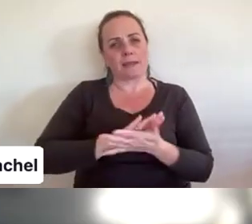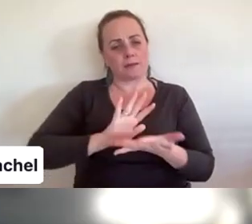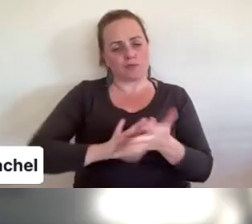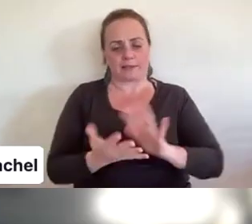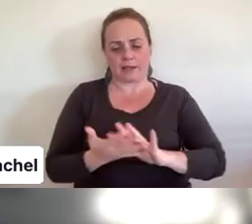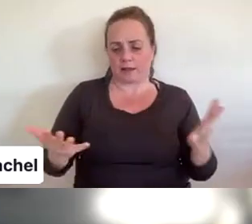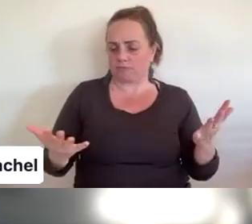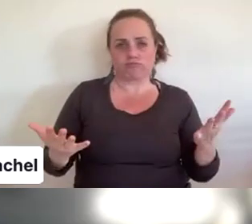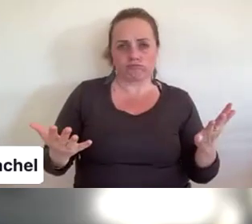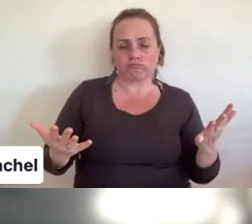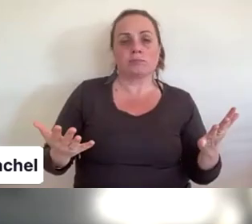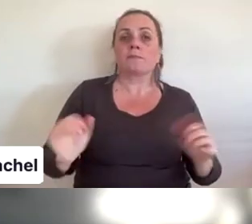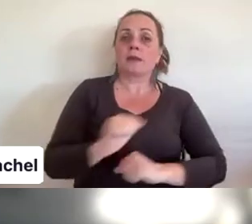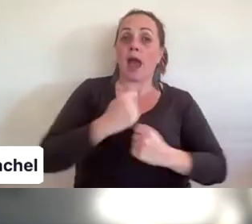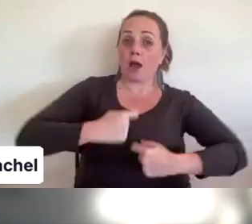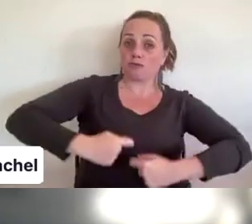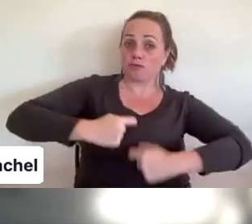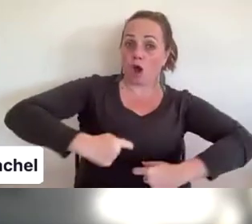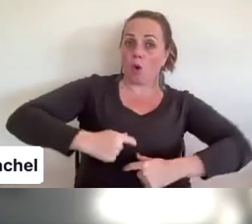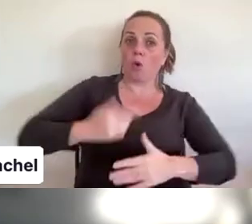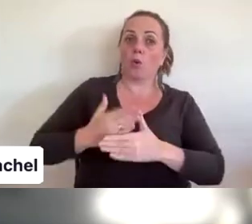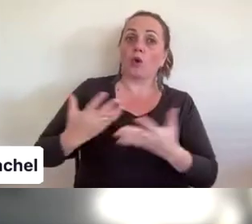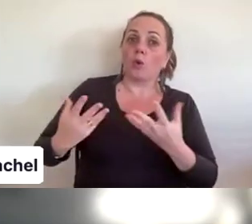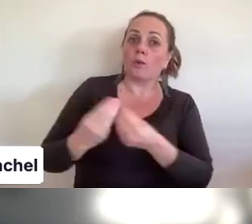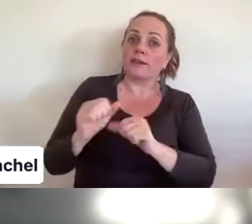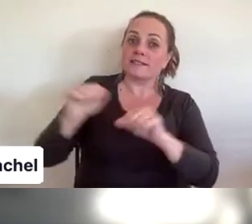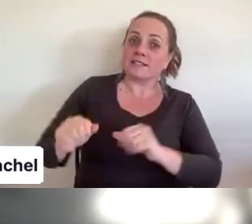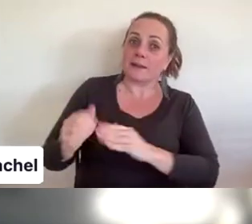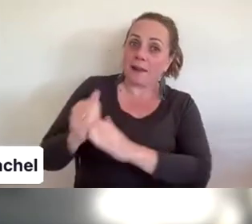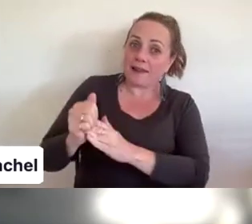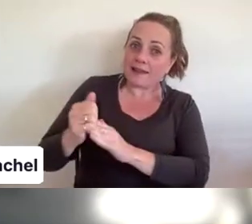A key part of our role is working alongside system leaders, like the Electoral Commission,